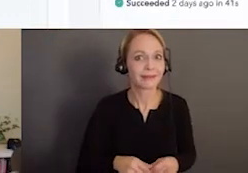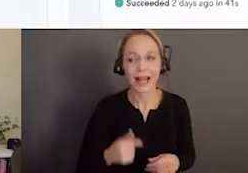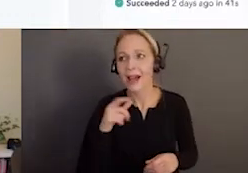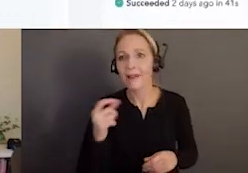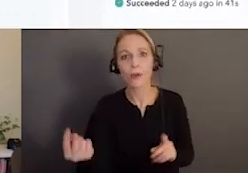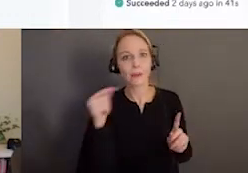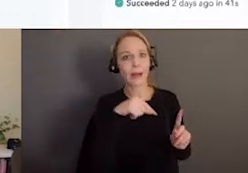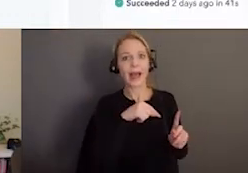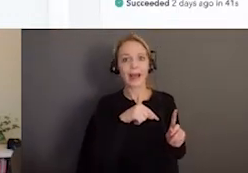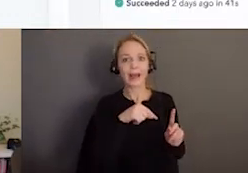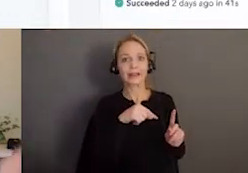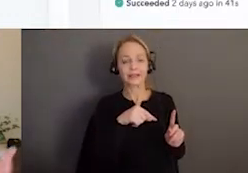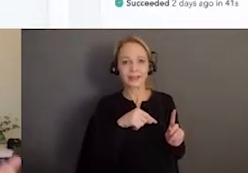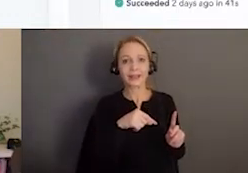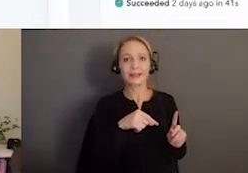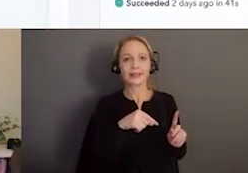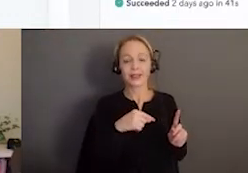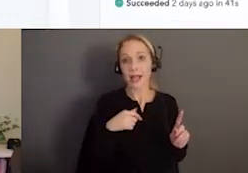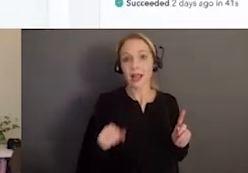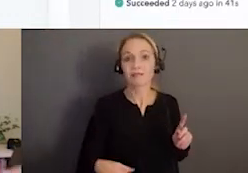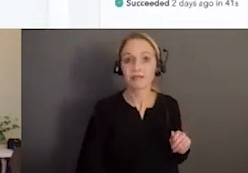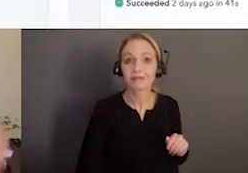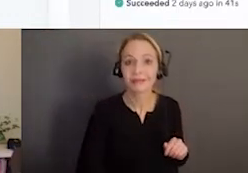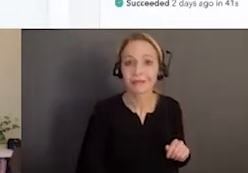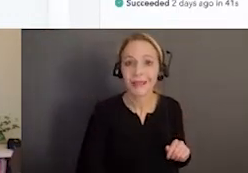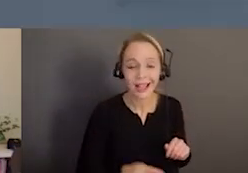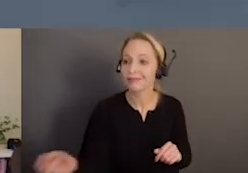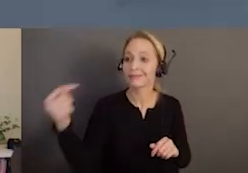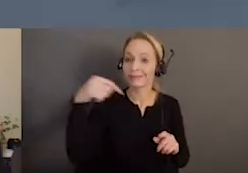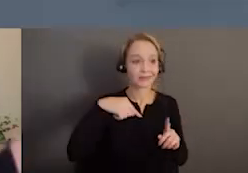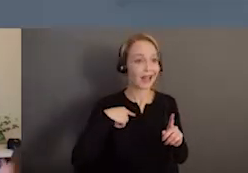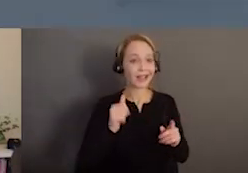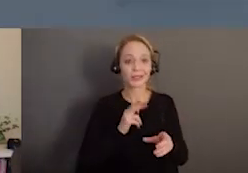I CAN JUST HOP IN AND SAY OKAY I WILL DEPLOY AN OLDER BUILD.